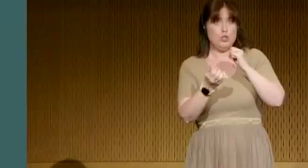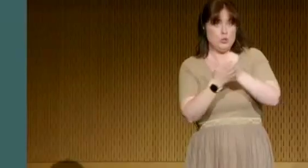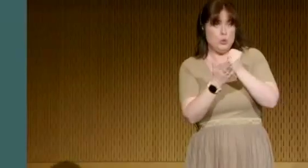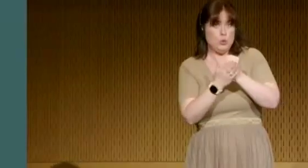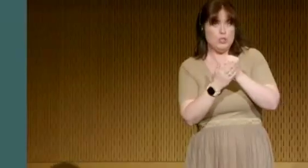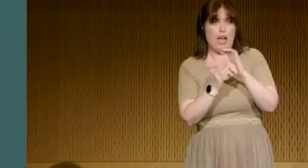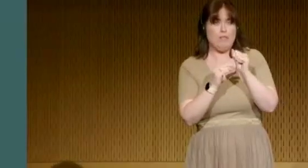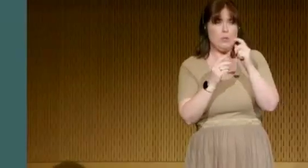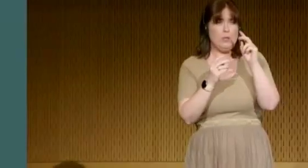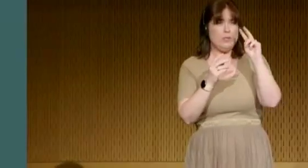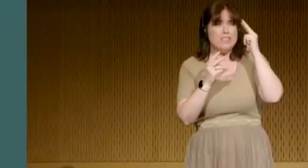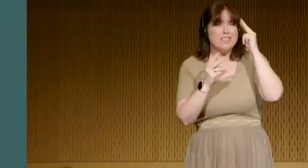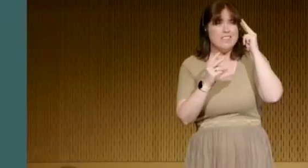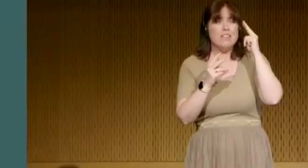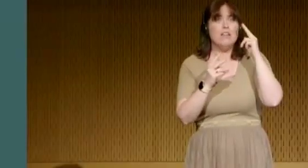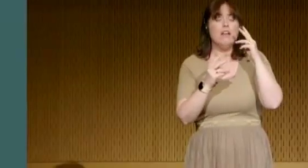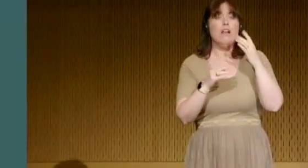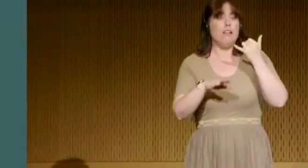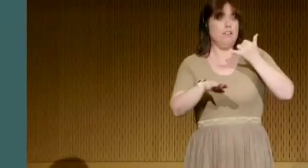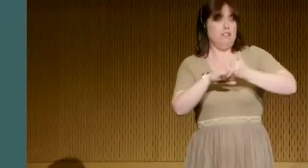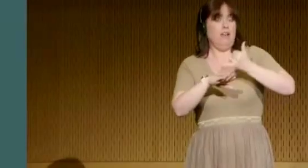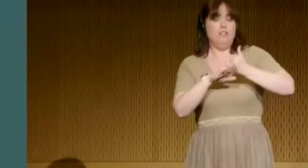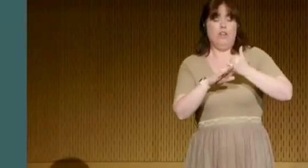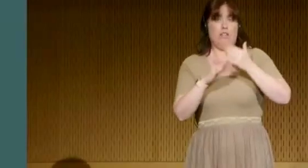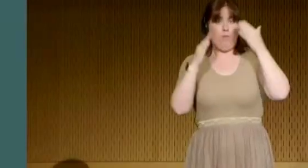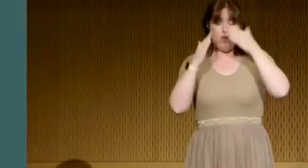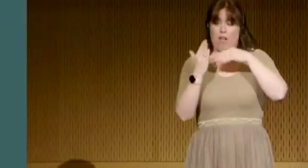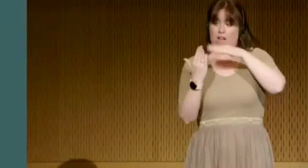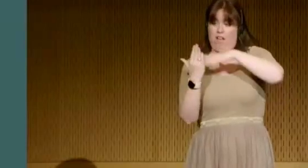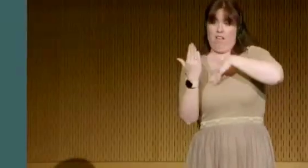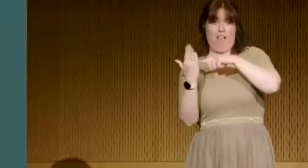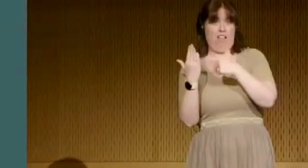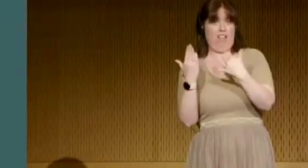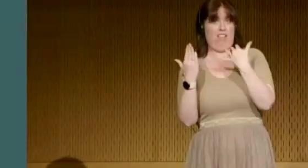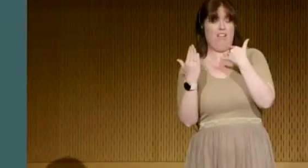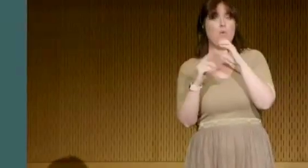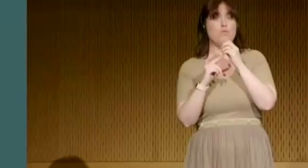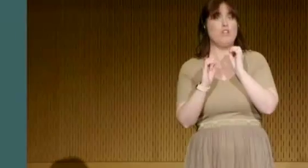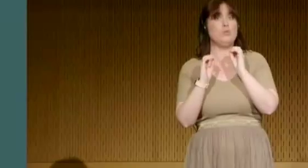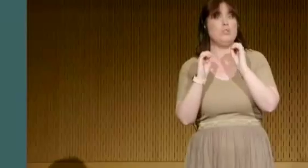before they even get their heads around what actually is this tutor trying to teach me. the